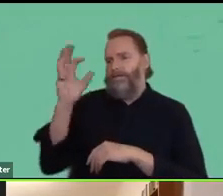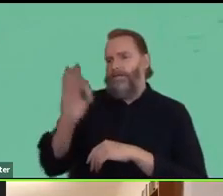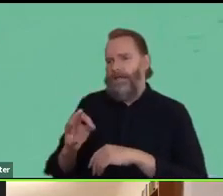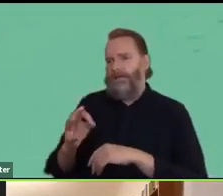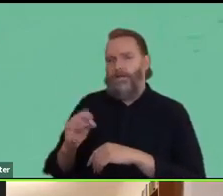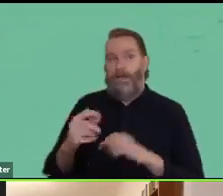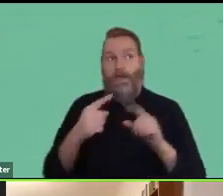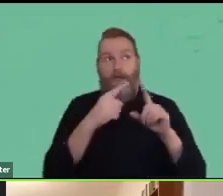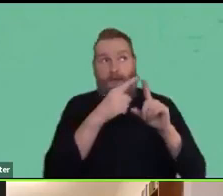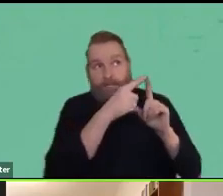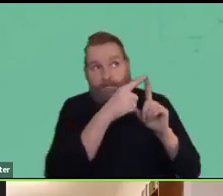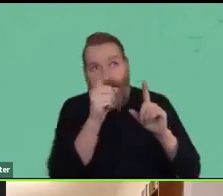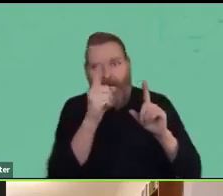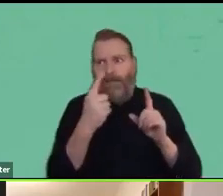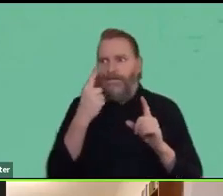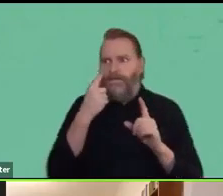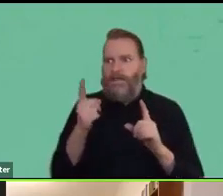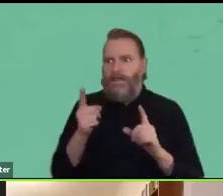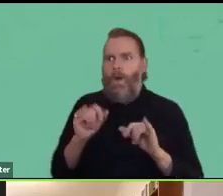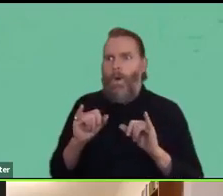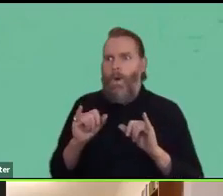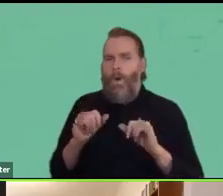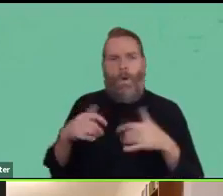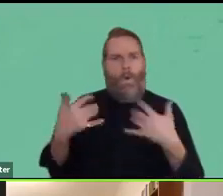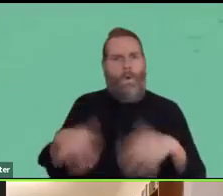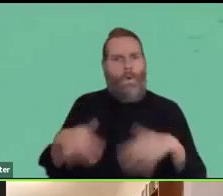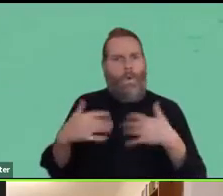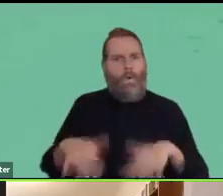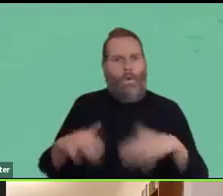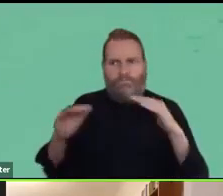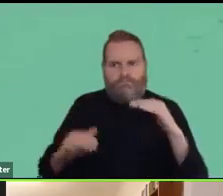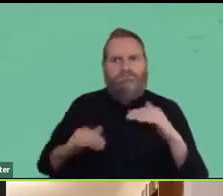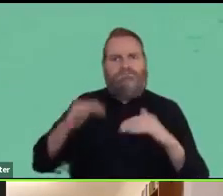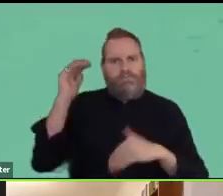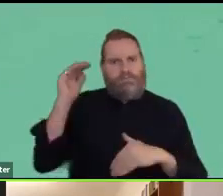really getting people involved and that we do get over the threshold then I think they'll